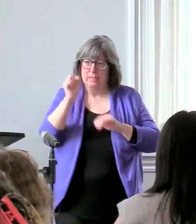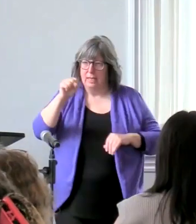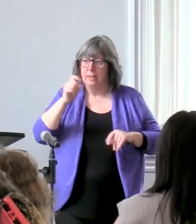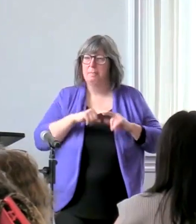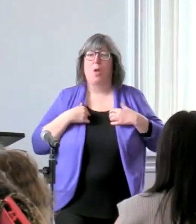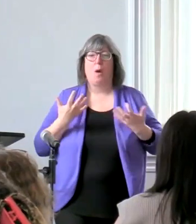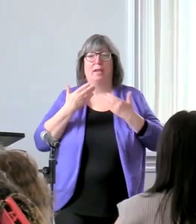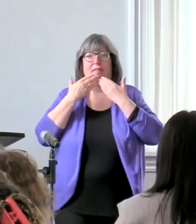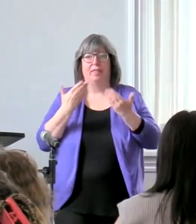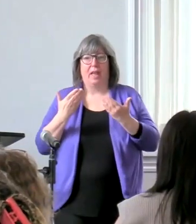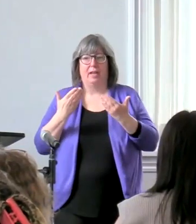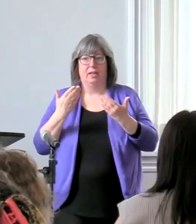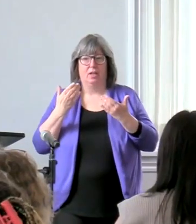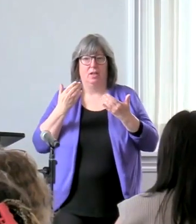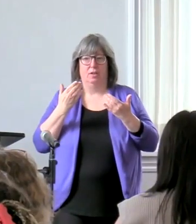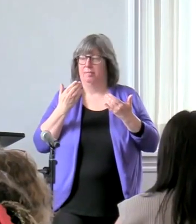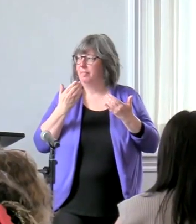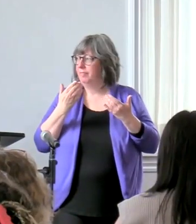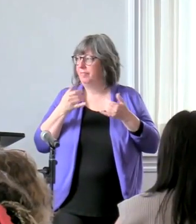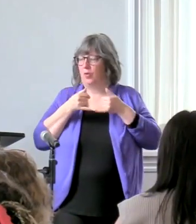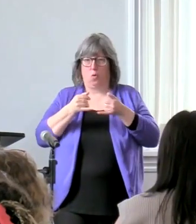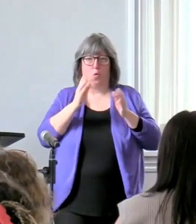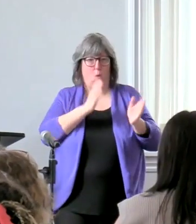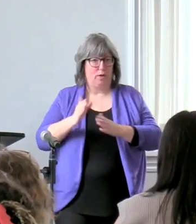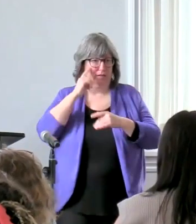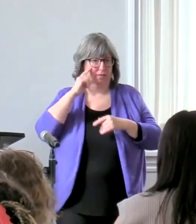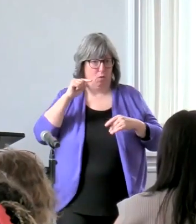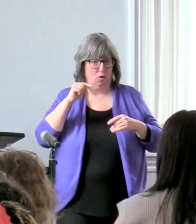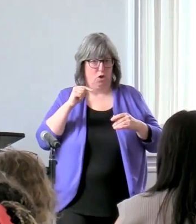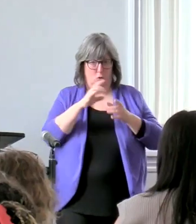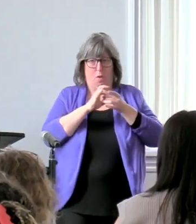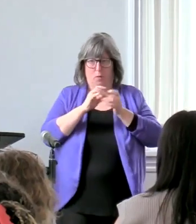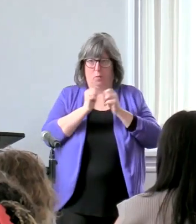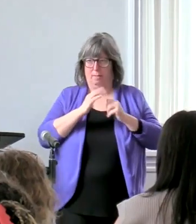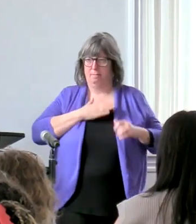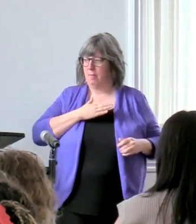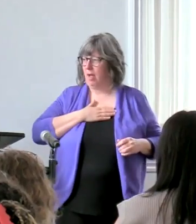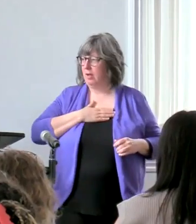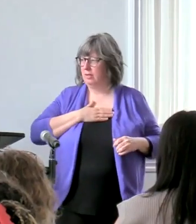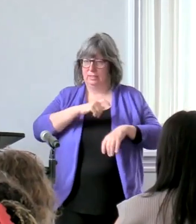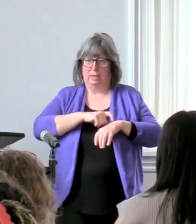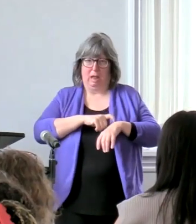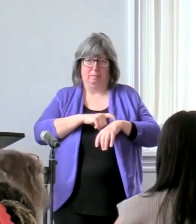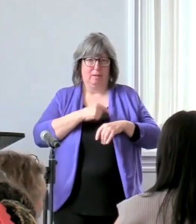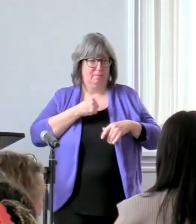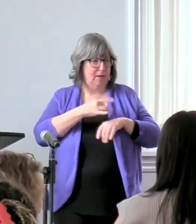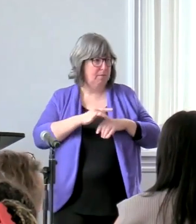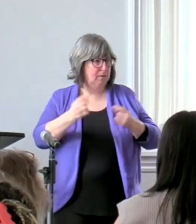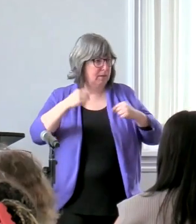I want to thank the organizers for cooperating with my time that I am available to be here.